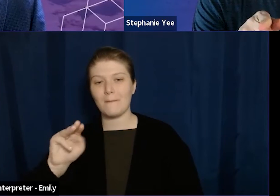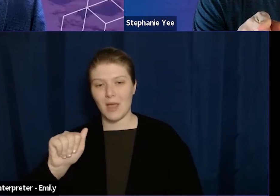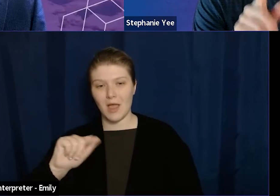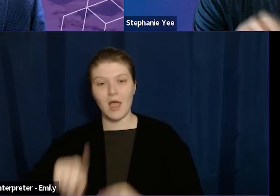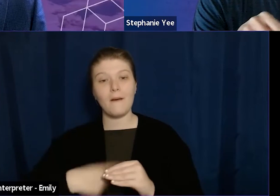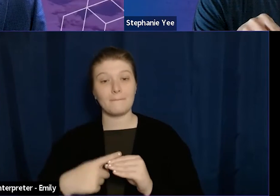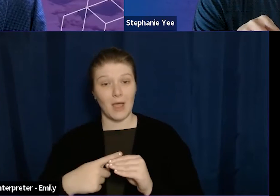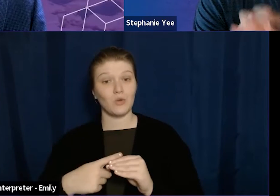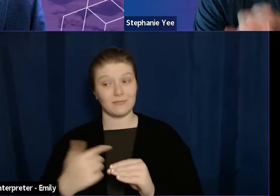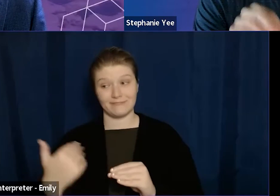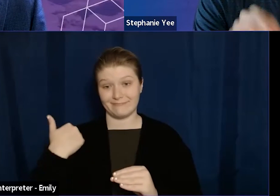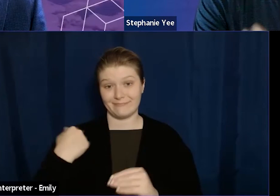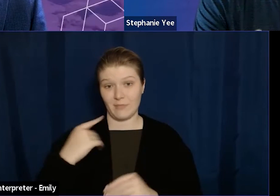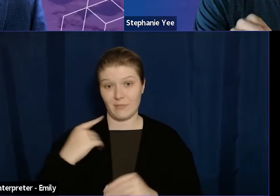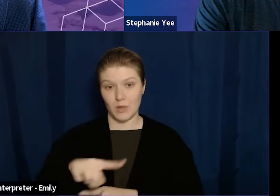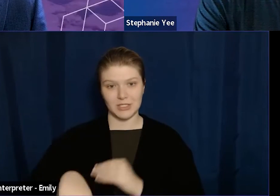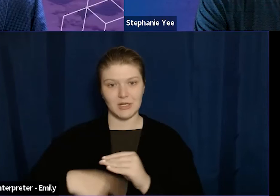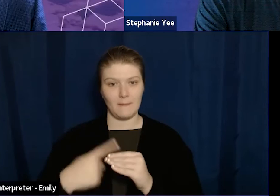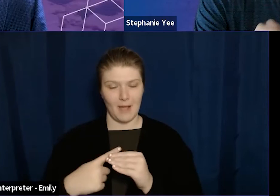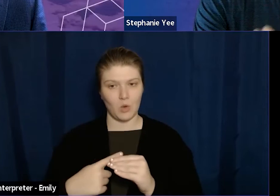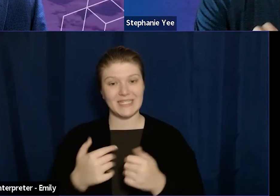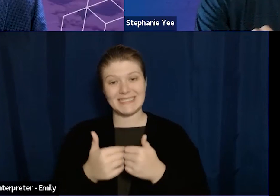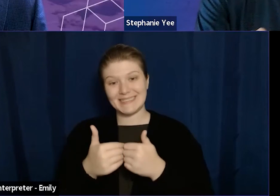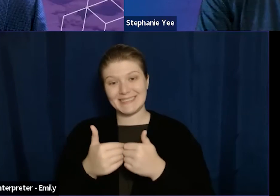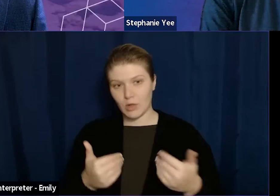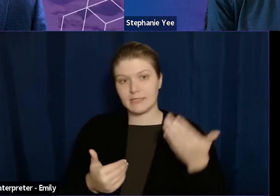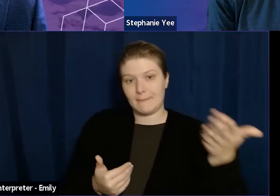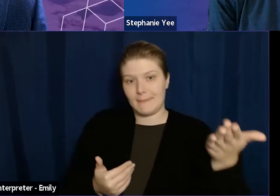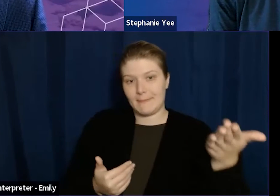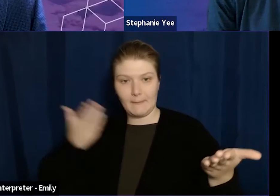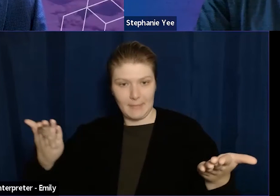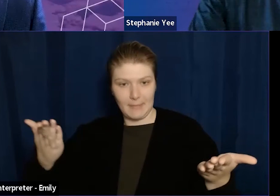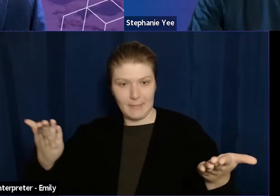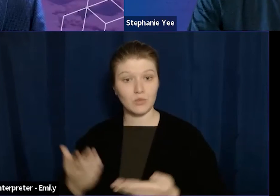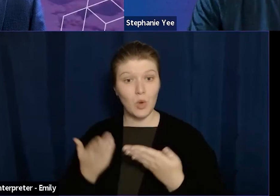on the leads' separately submitted proposals and what they can see. And Rahma, can you help us out?